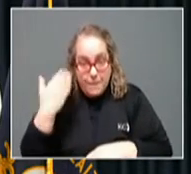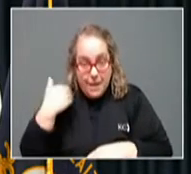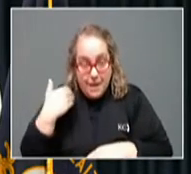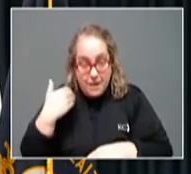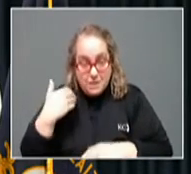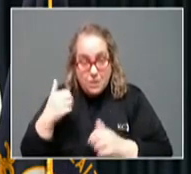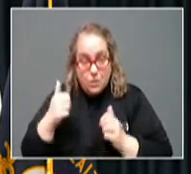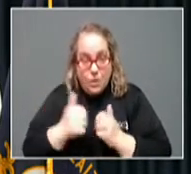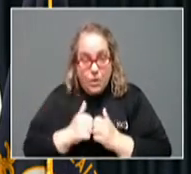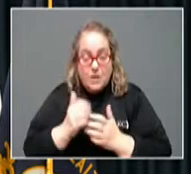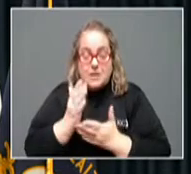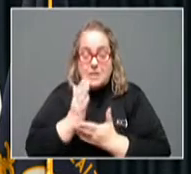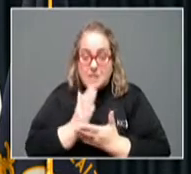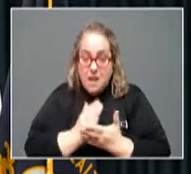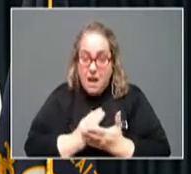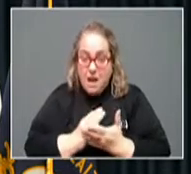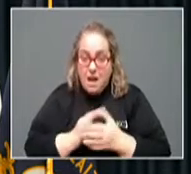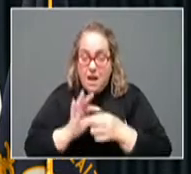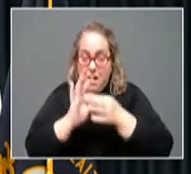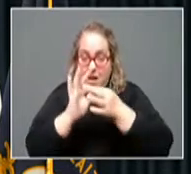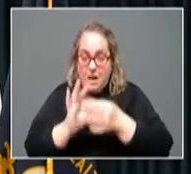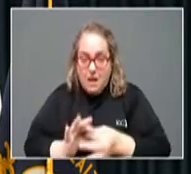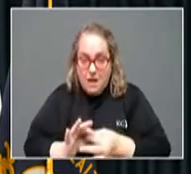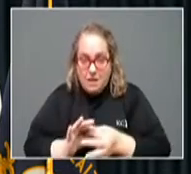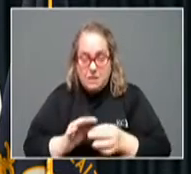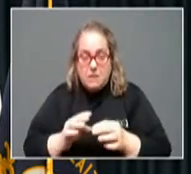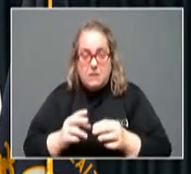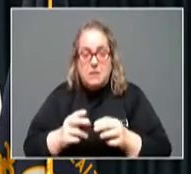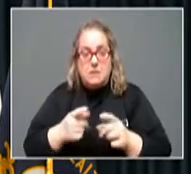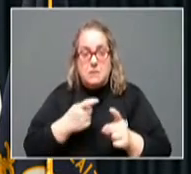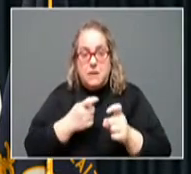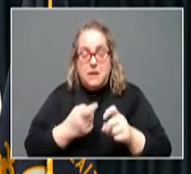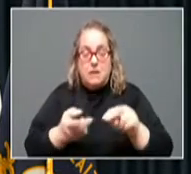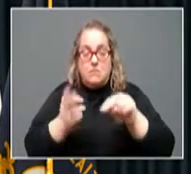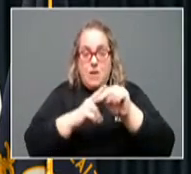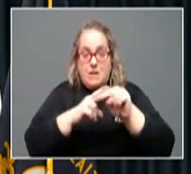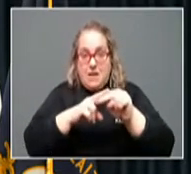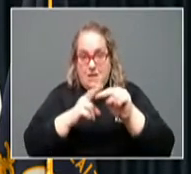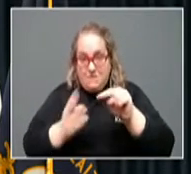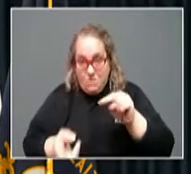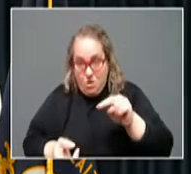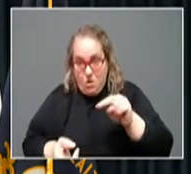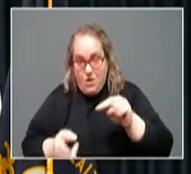correlation between speed of rise and speed of fall. That's when he is uh